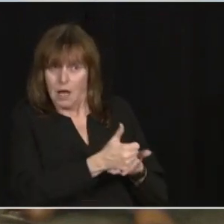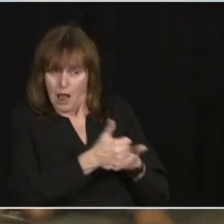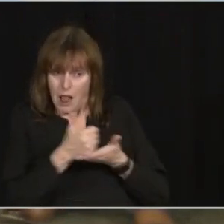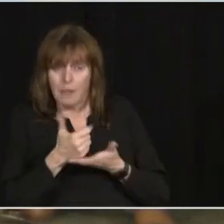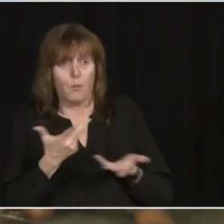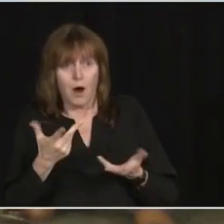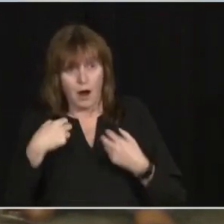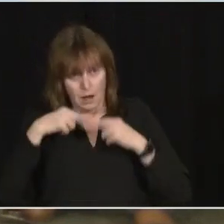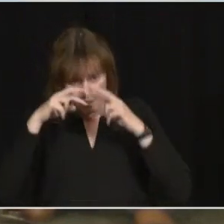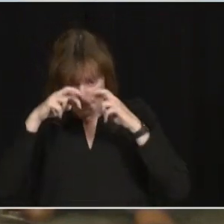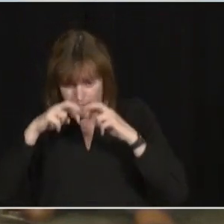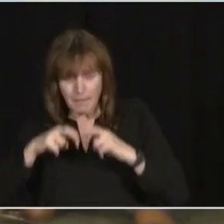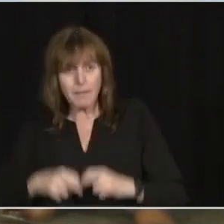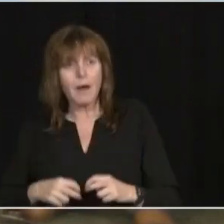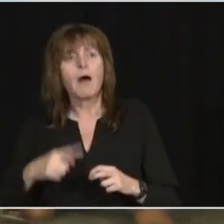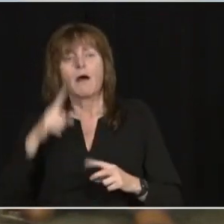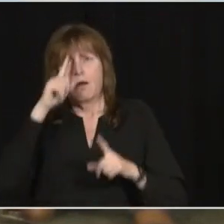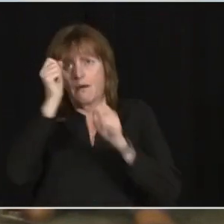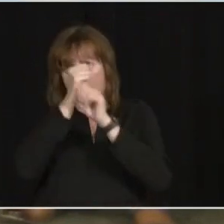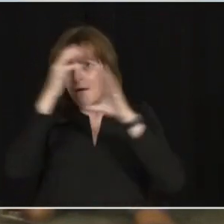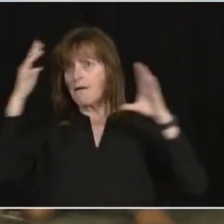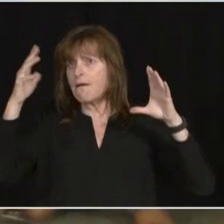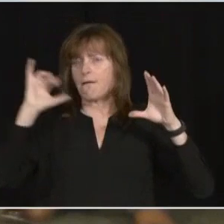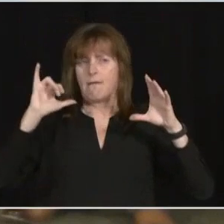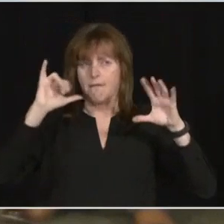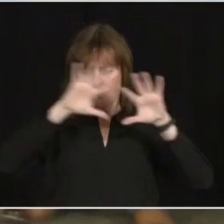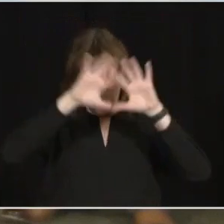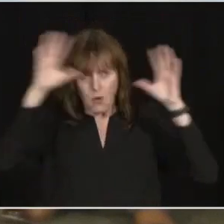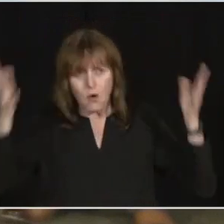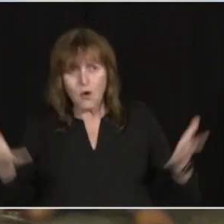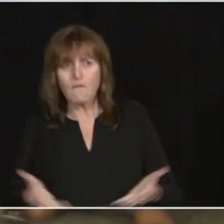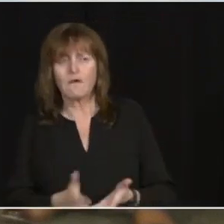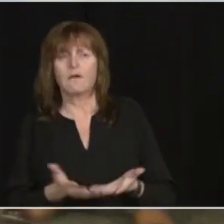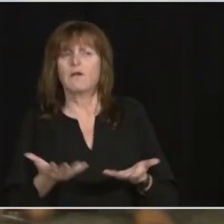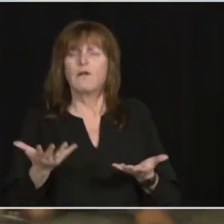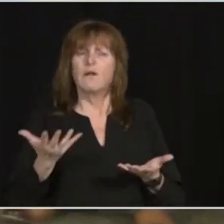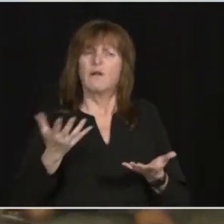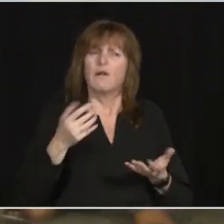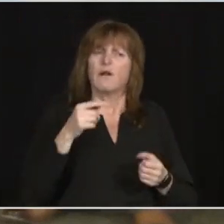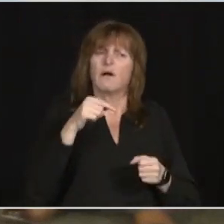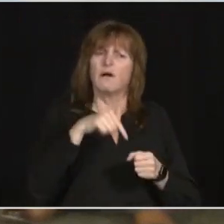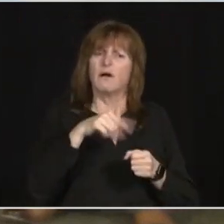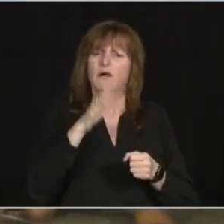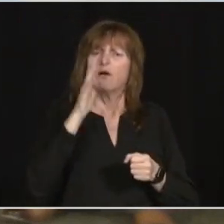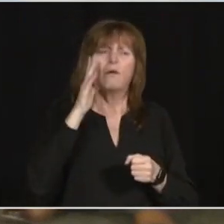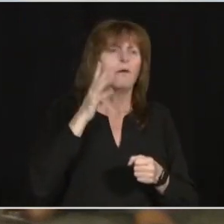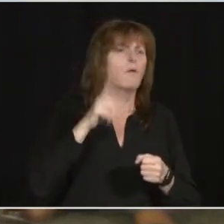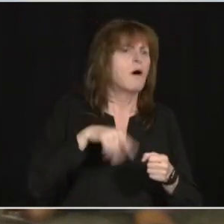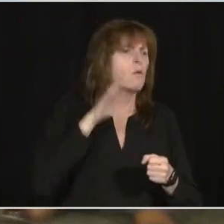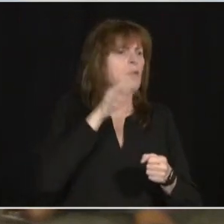us in the future to be able to analyze, to understand the triggers for COVID-19, to understand exactly what happened.